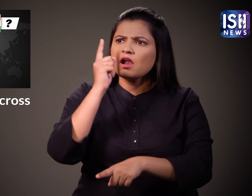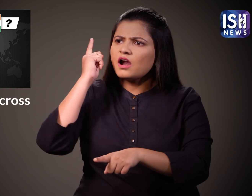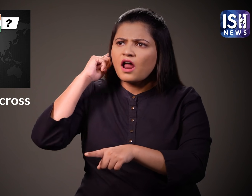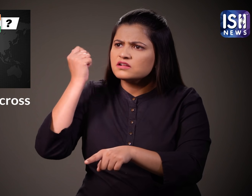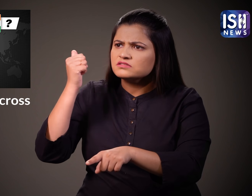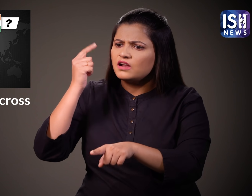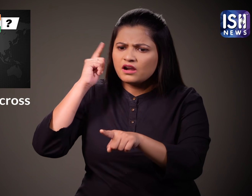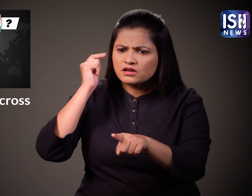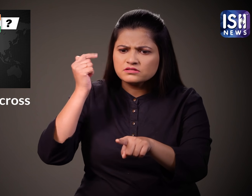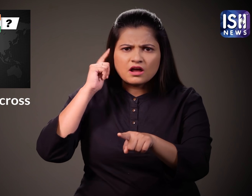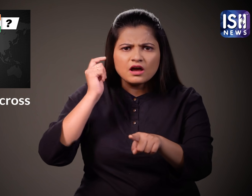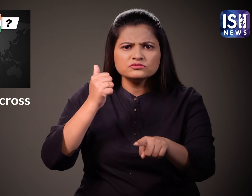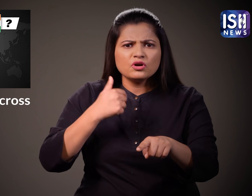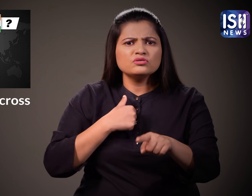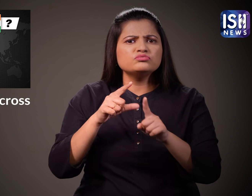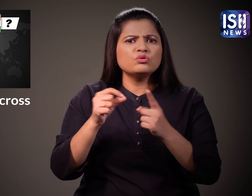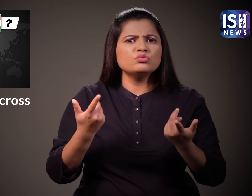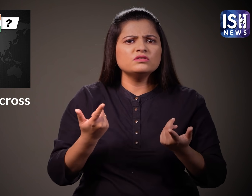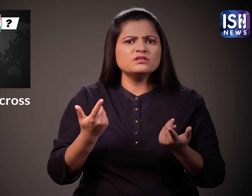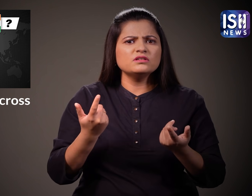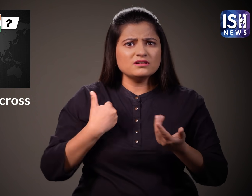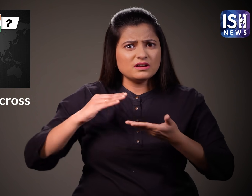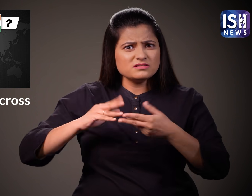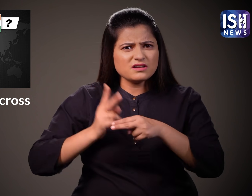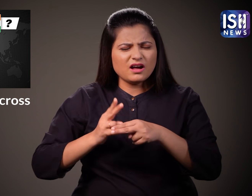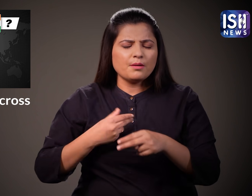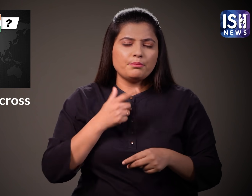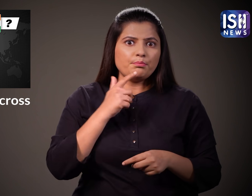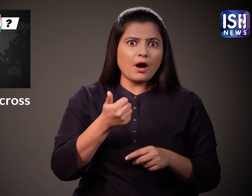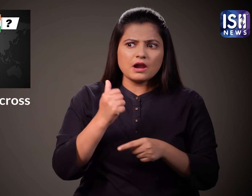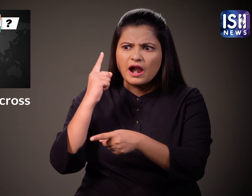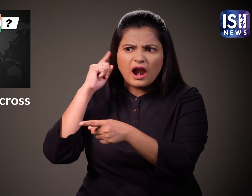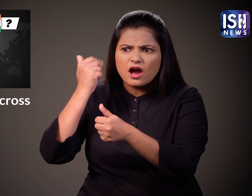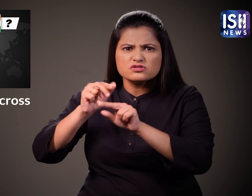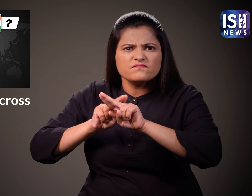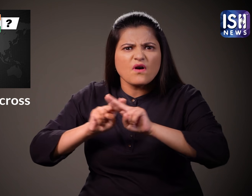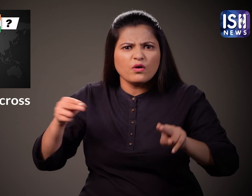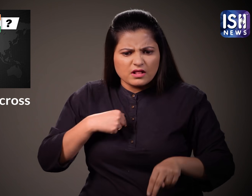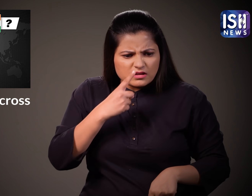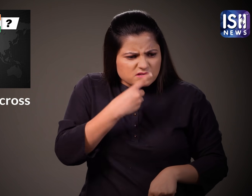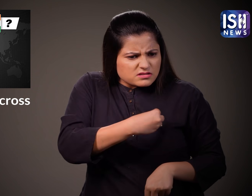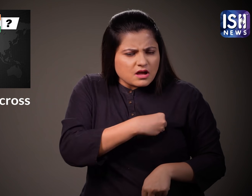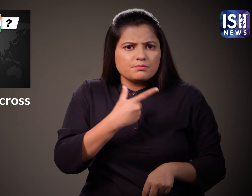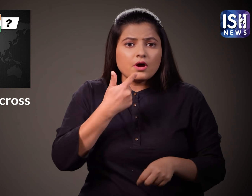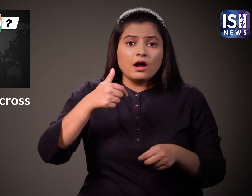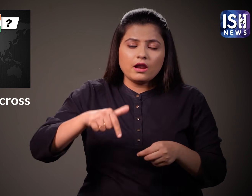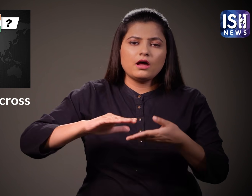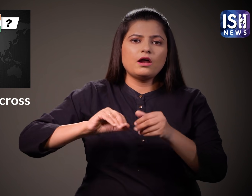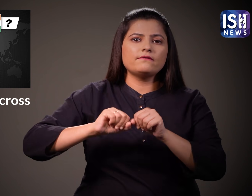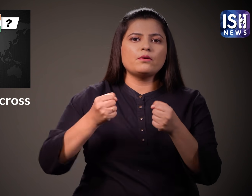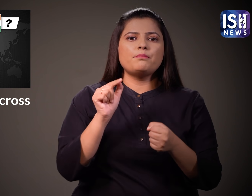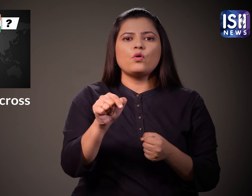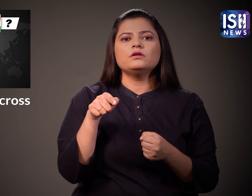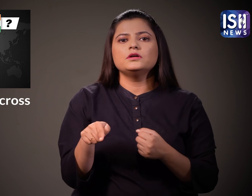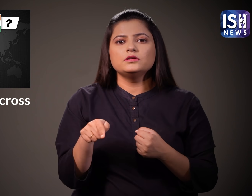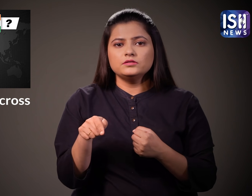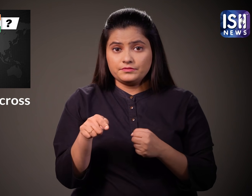Nowadays women suffer as their voice is continuously silenced. This is why the divorce rates are increasing.